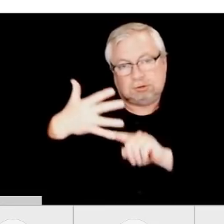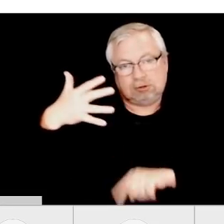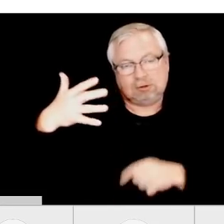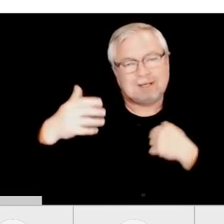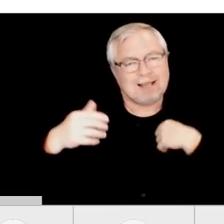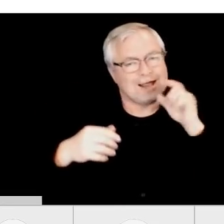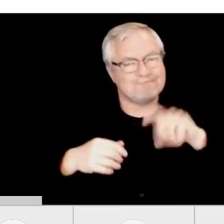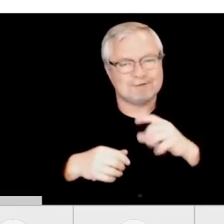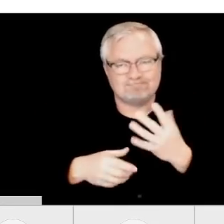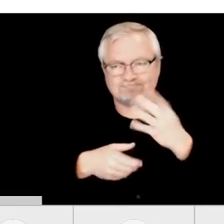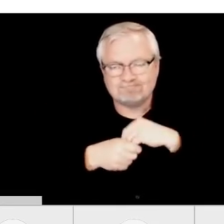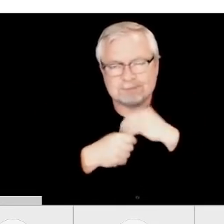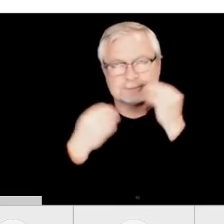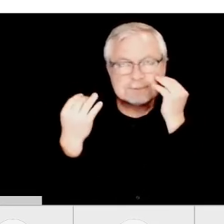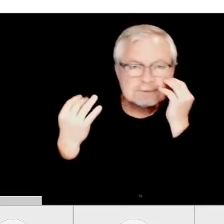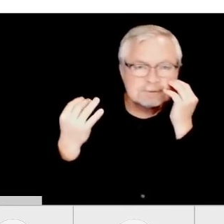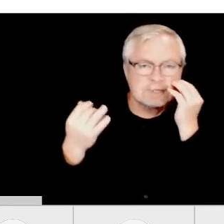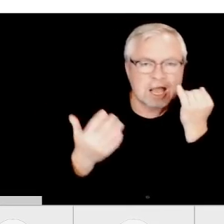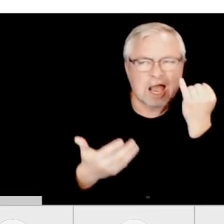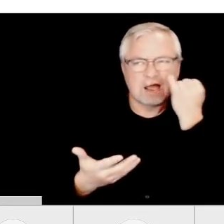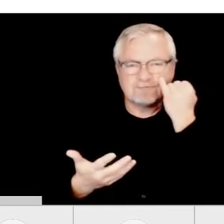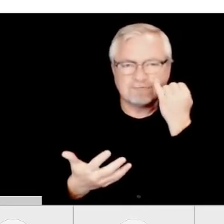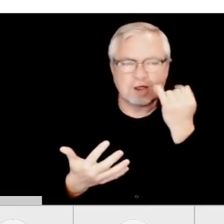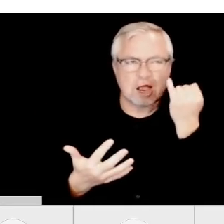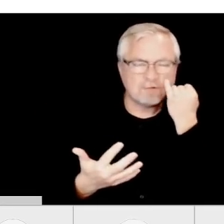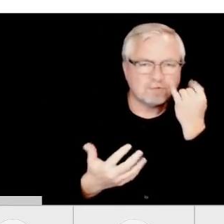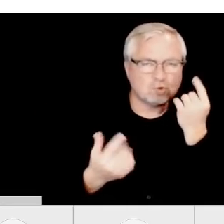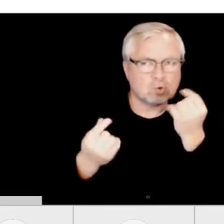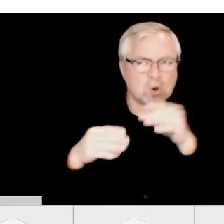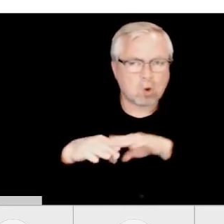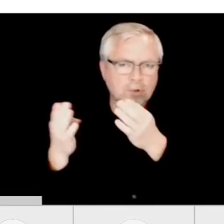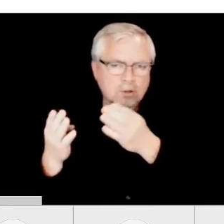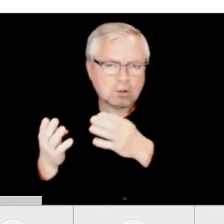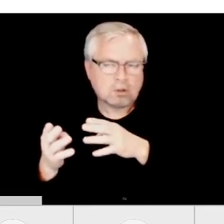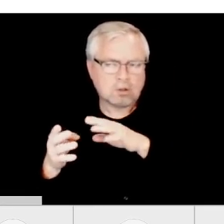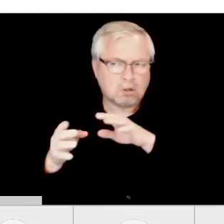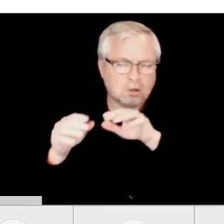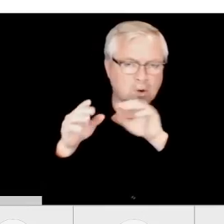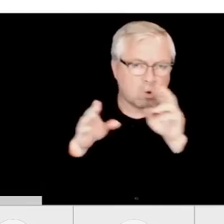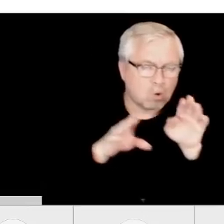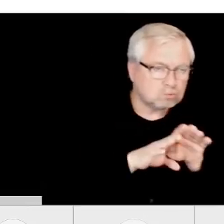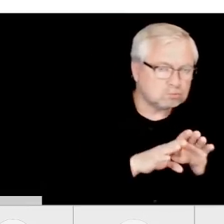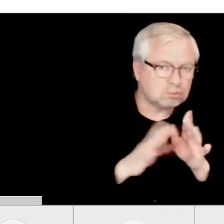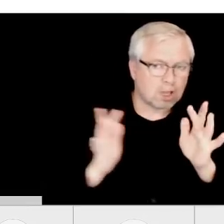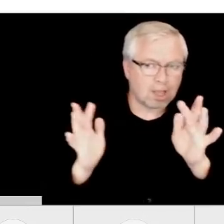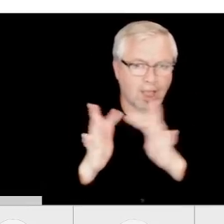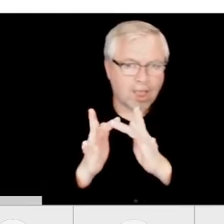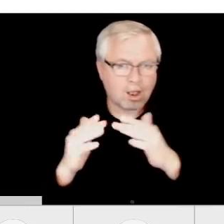continued reductions in contact for vulnerable populations, but you can